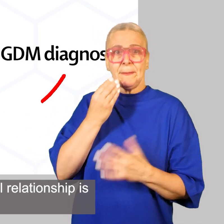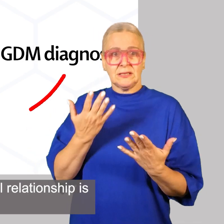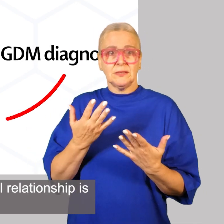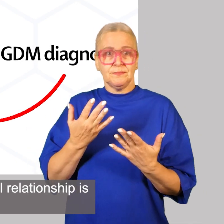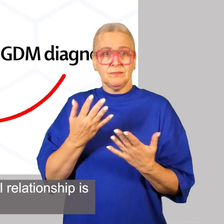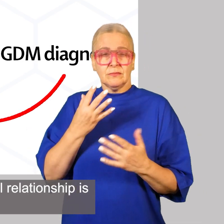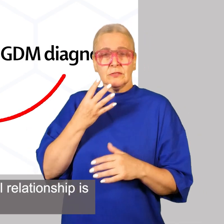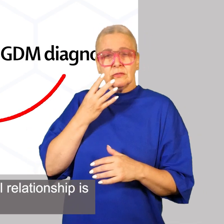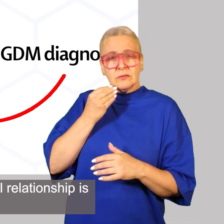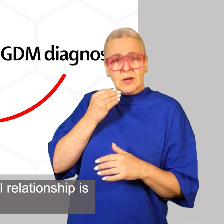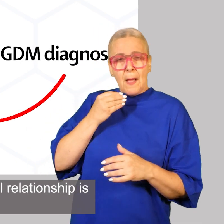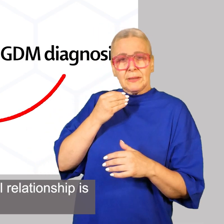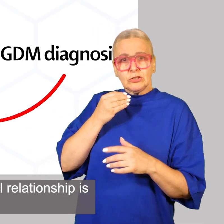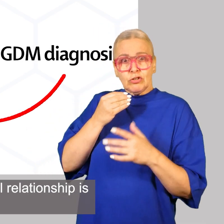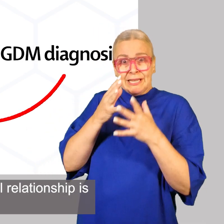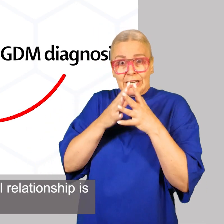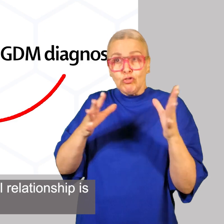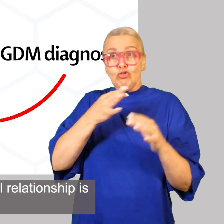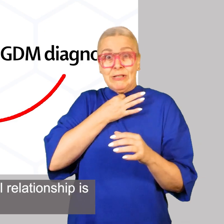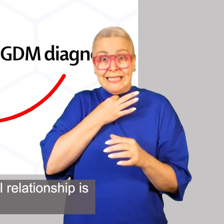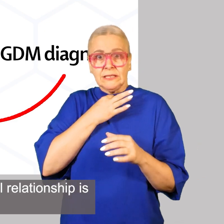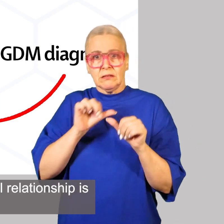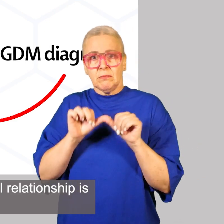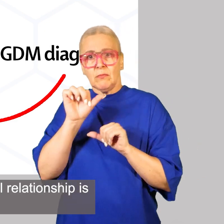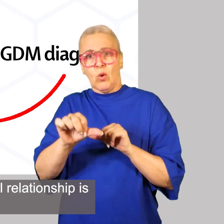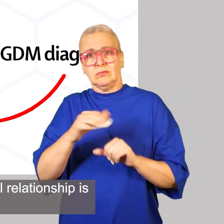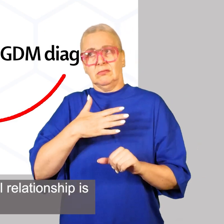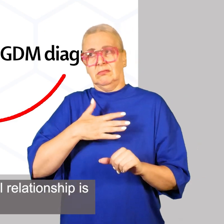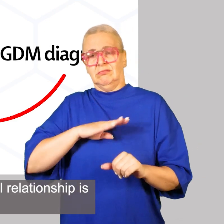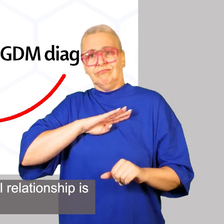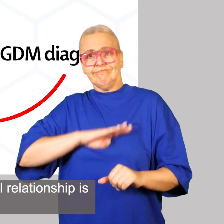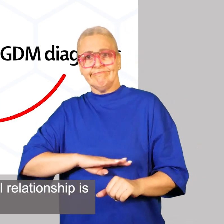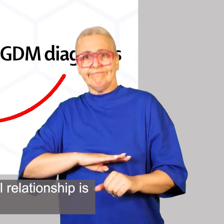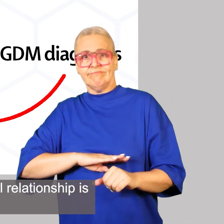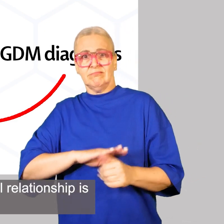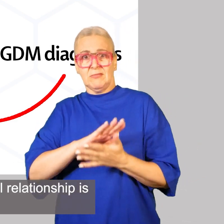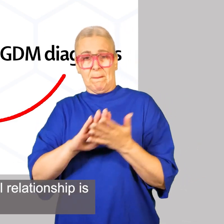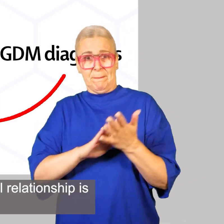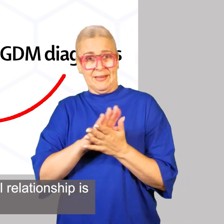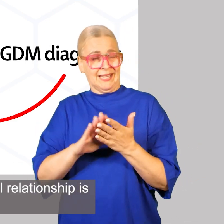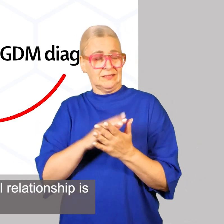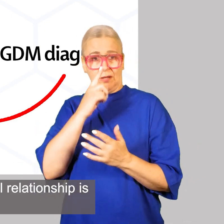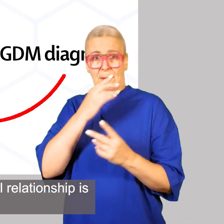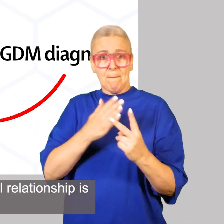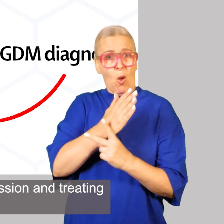the risk of postpartum depression, a bidirectional relationship is possible.